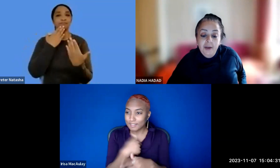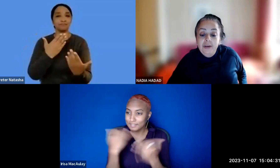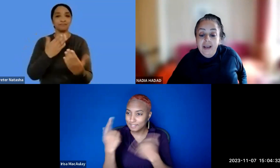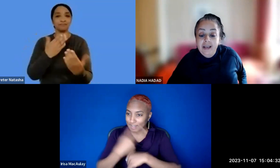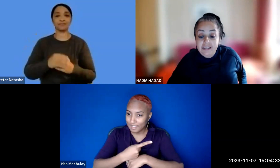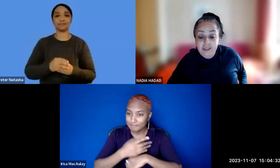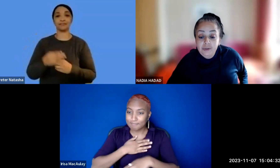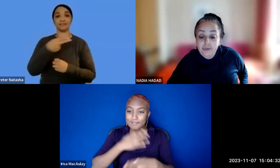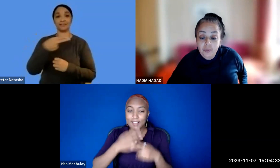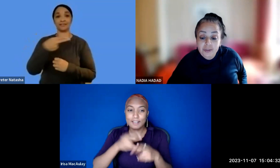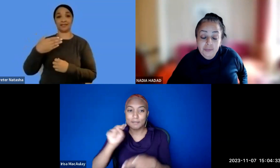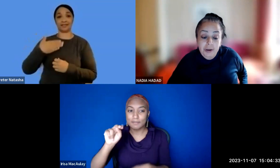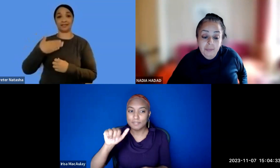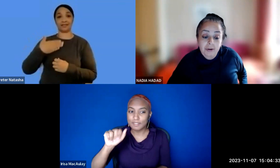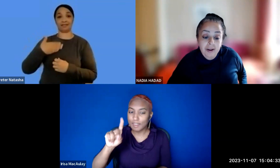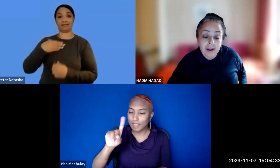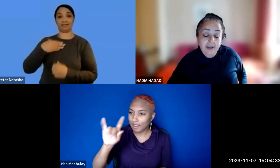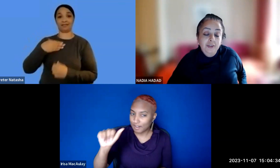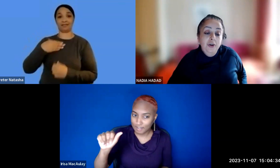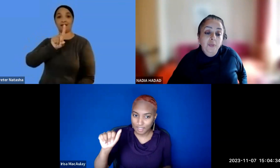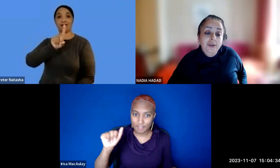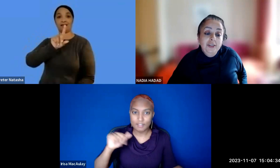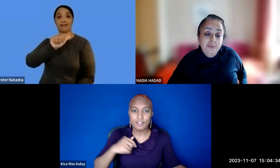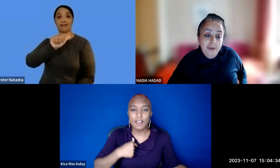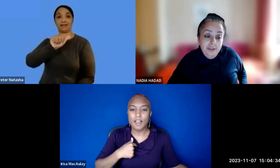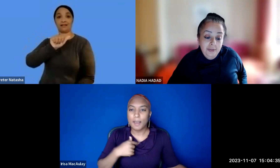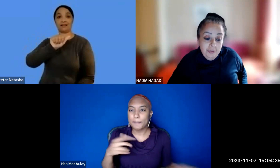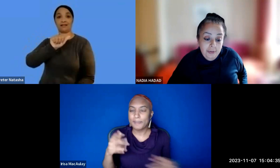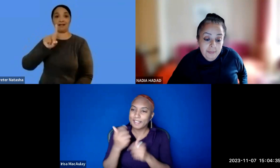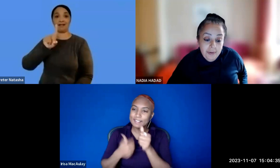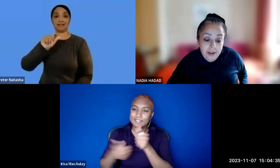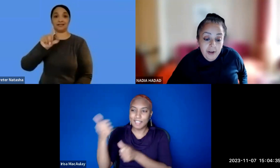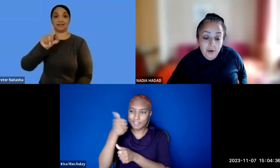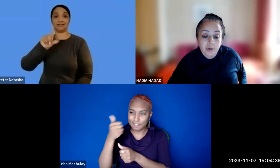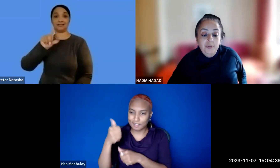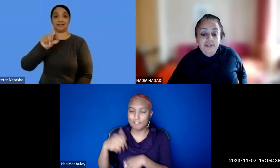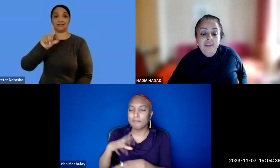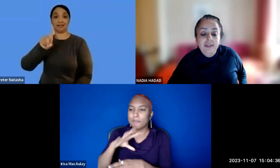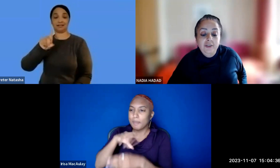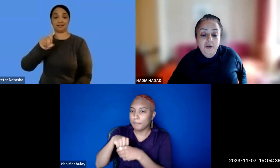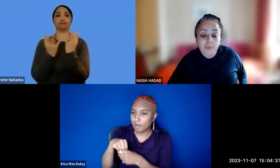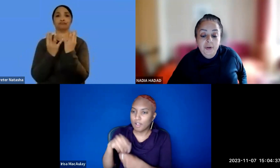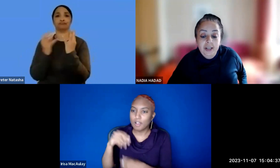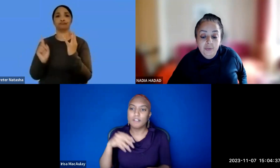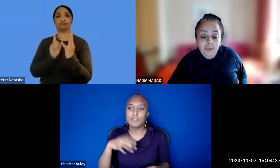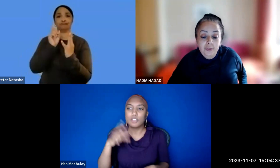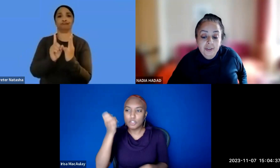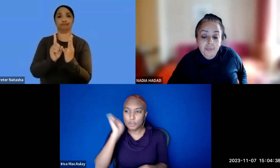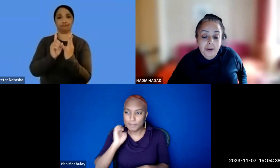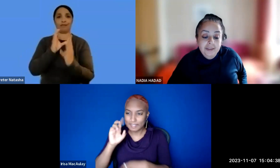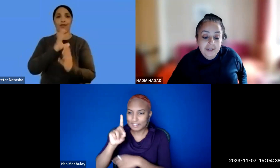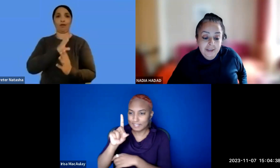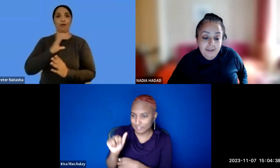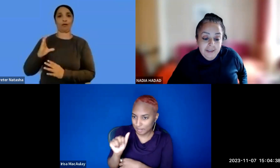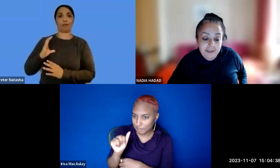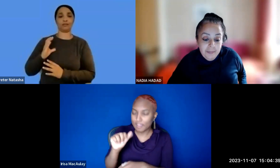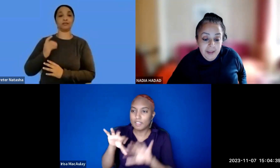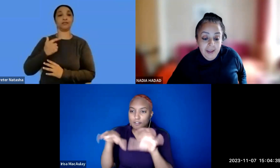I'm an executive committee member at the EDF representing the European Network on Independent Living.